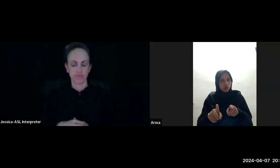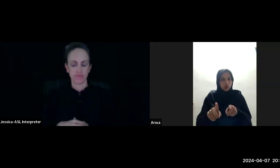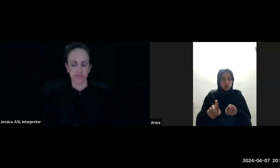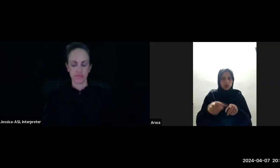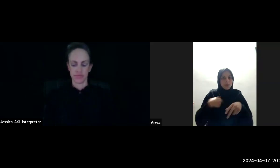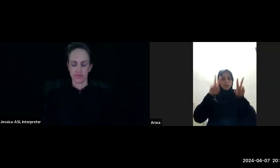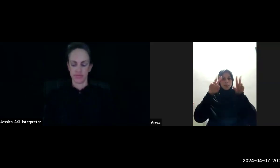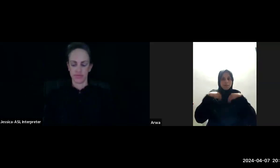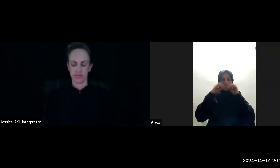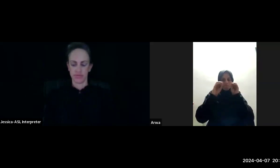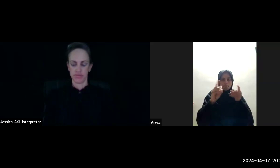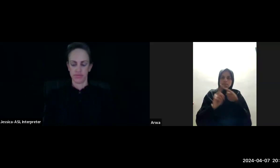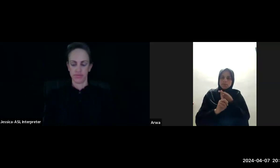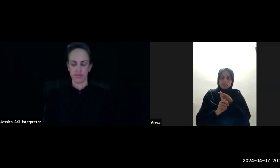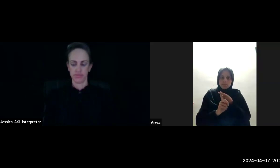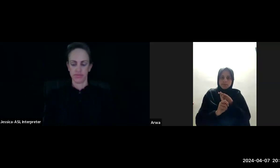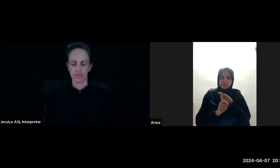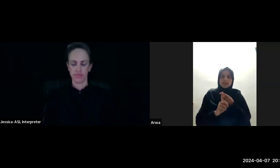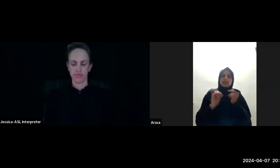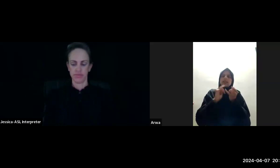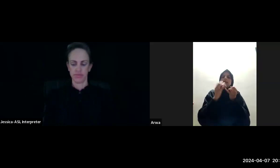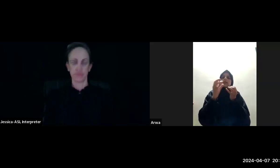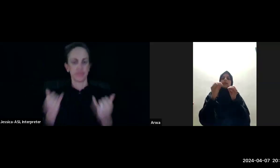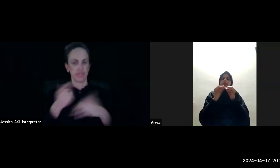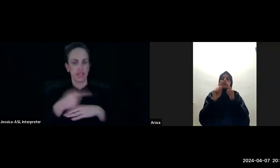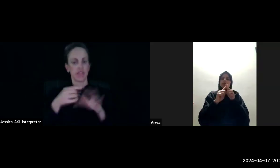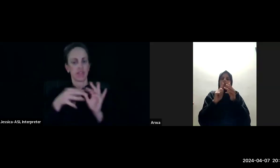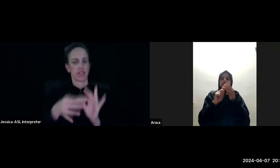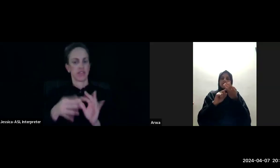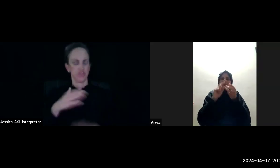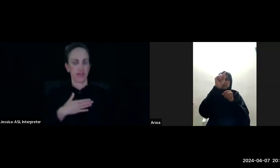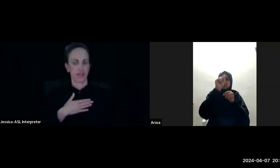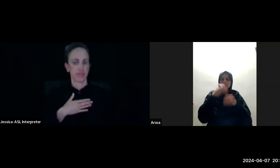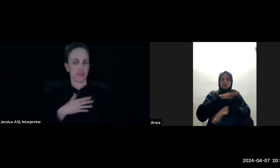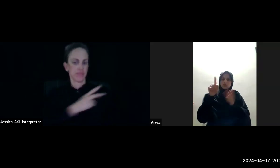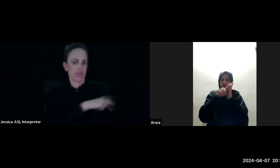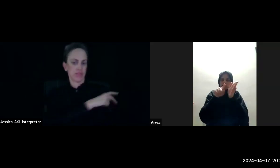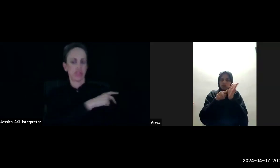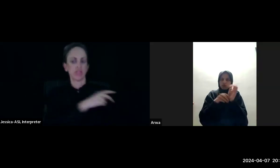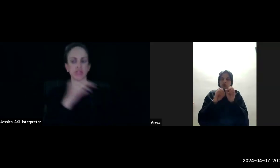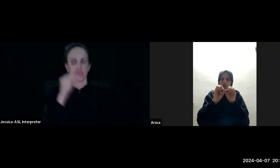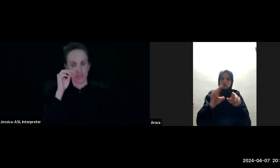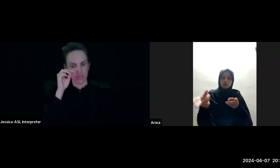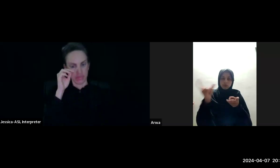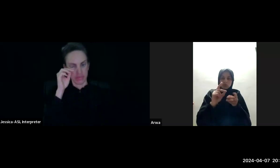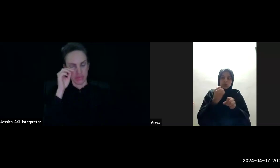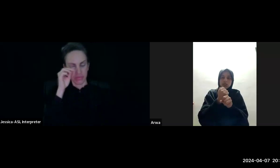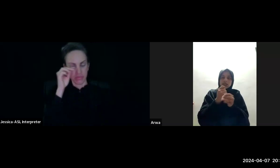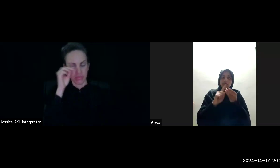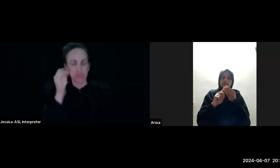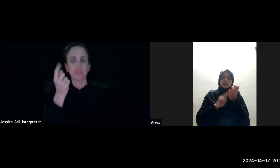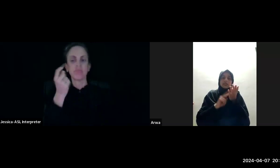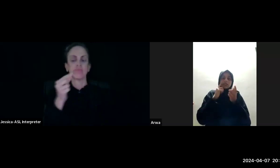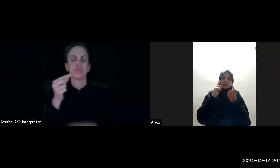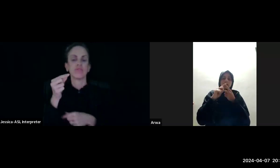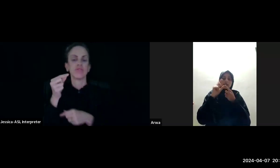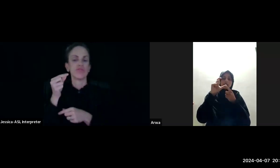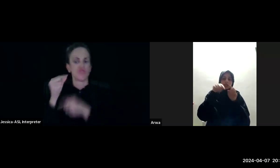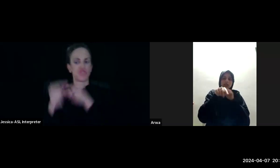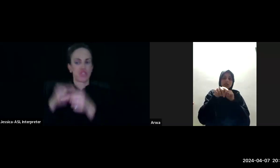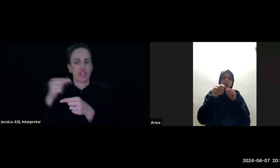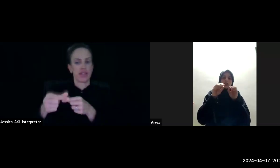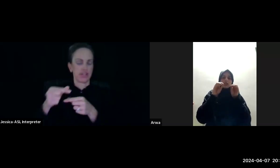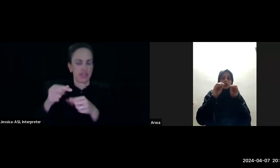with my subjects. and in uh genetic counseling we can help people in terms of diagnosis, or whether